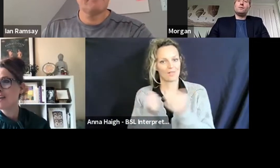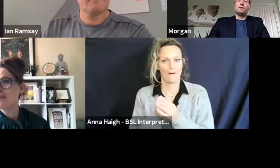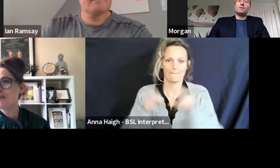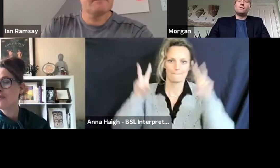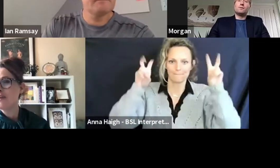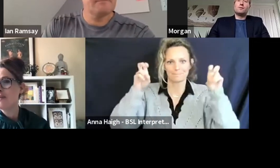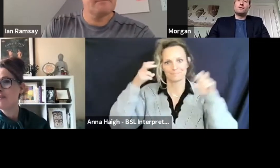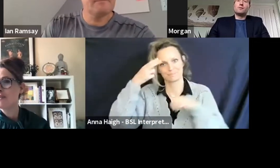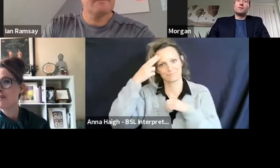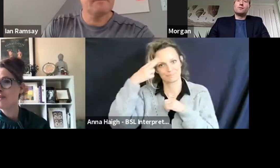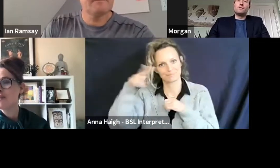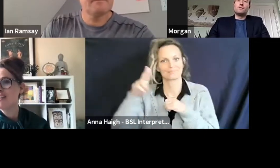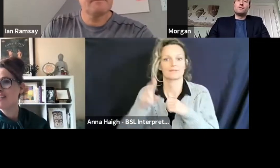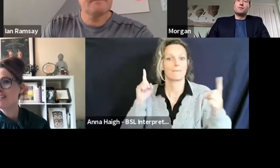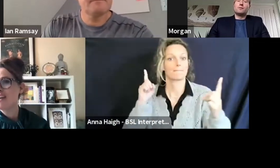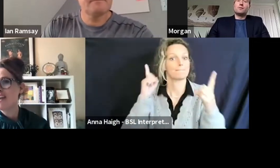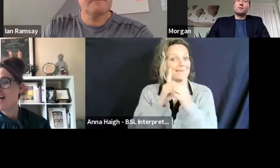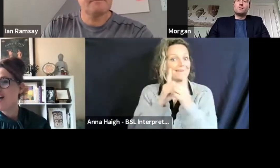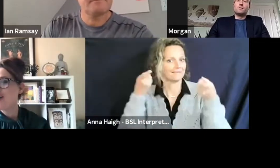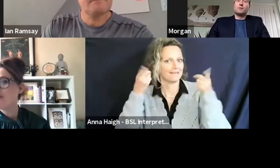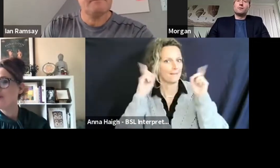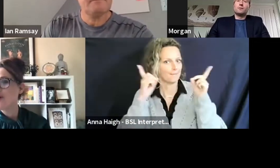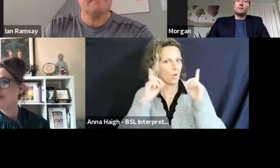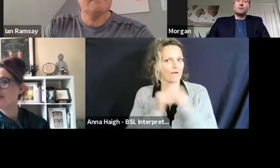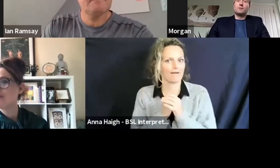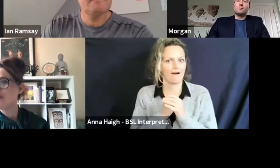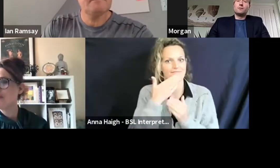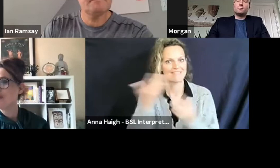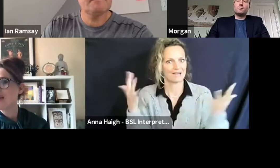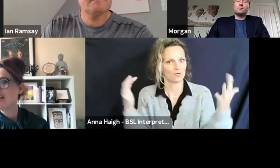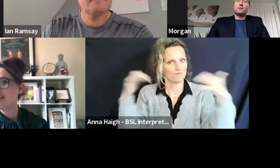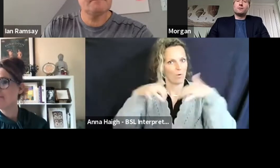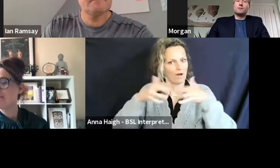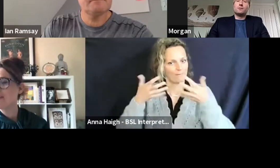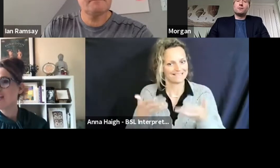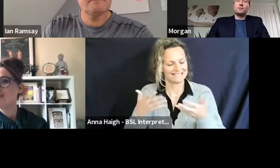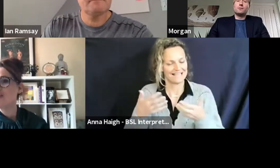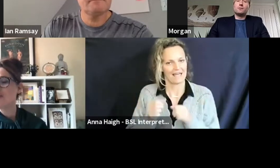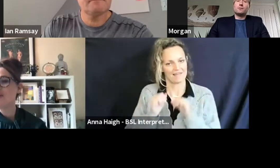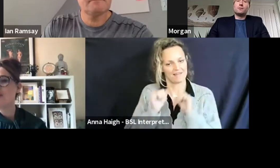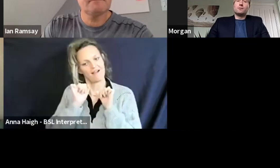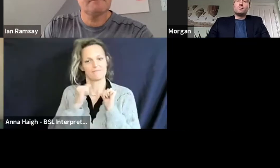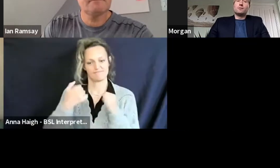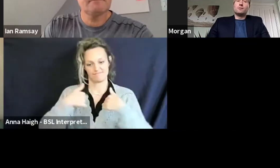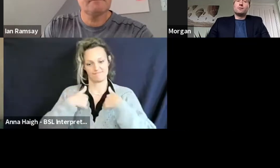Hello everyone. Welcome to Meet the Employer.